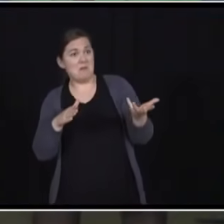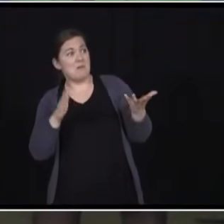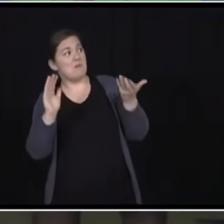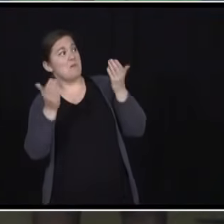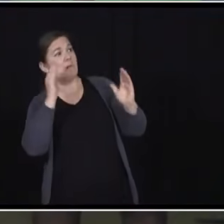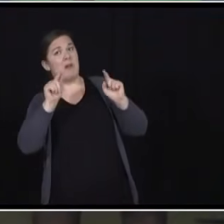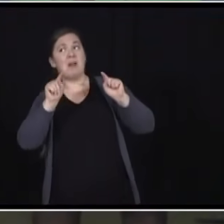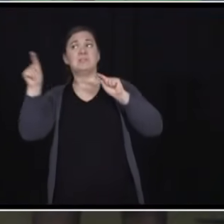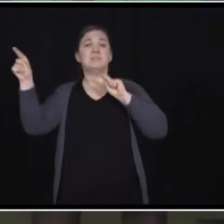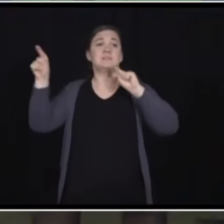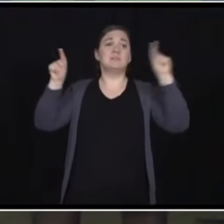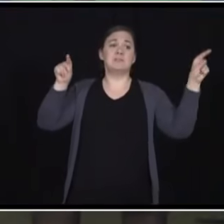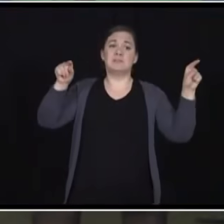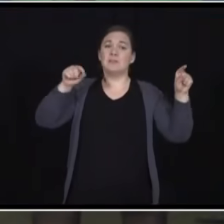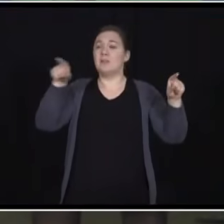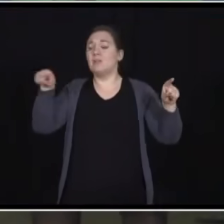and, again, this is nothing to brag about,